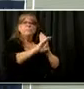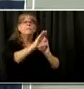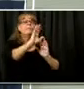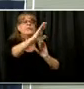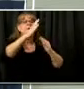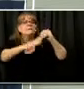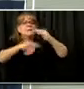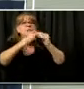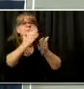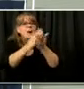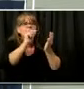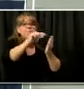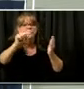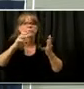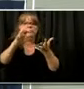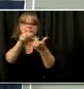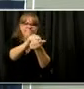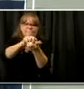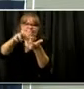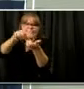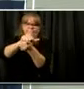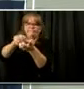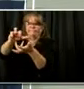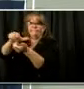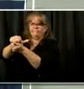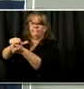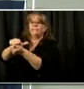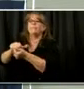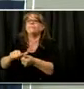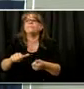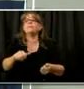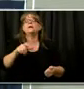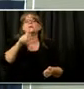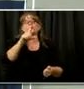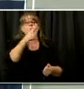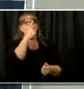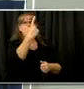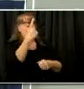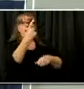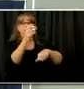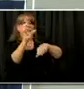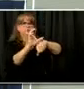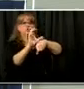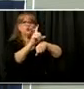but some of the other buildings have been damaged uh also affecting the air quality of course